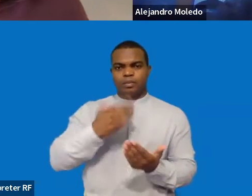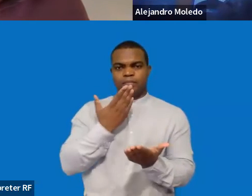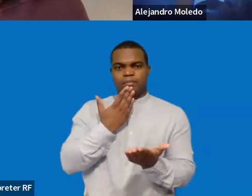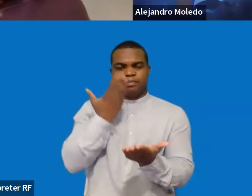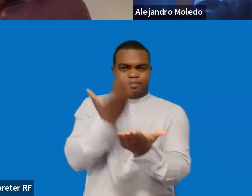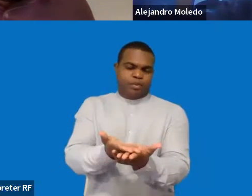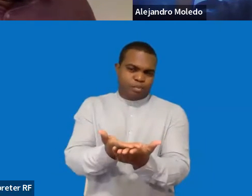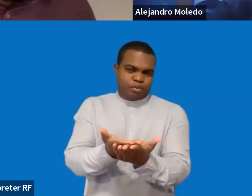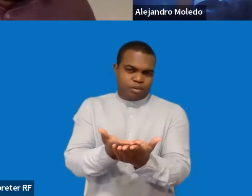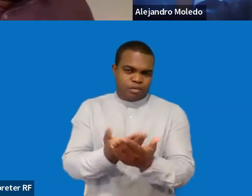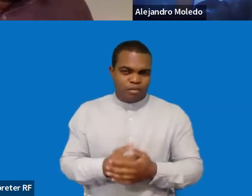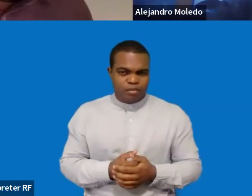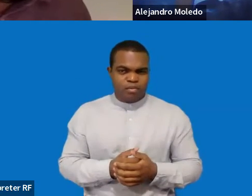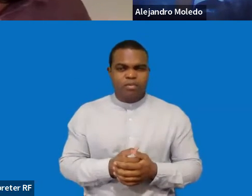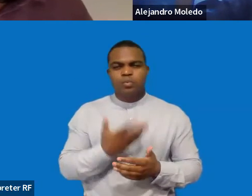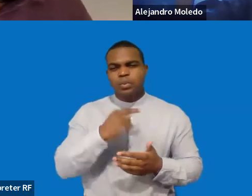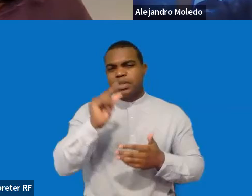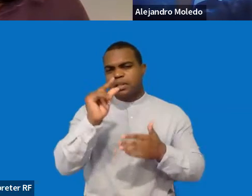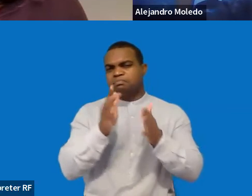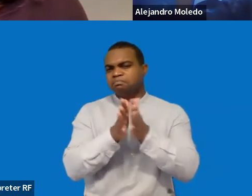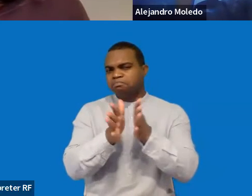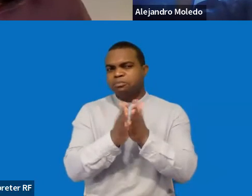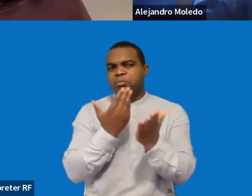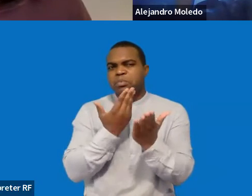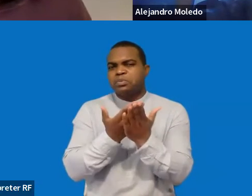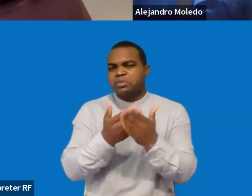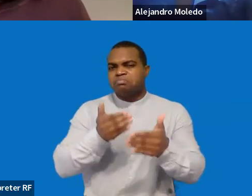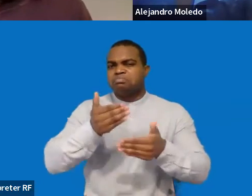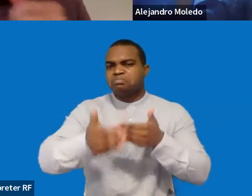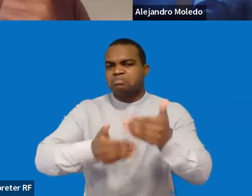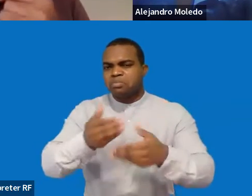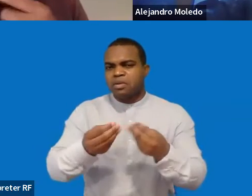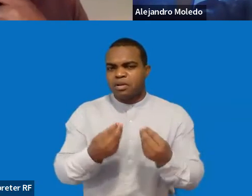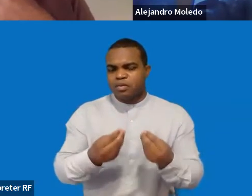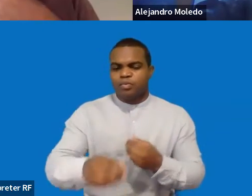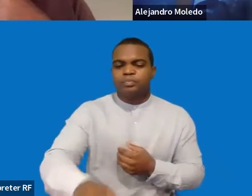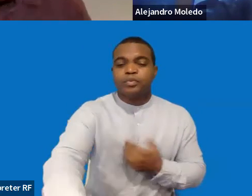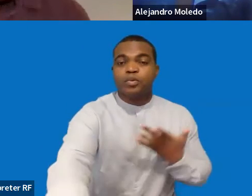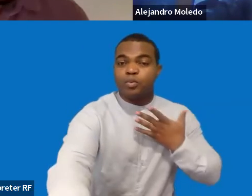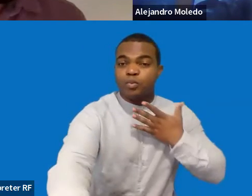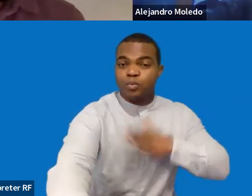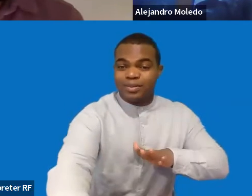how to improve further the proposal, which, as I said, is already quite positive from the outsights,